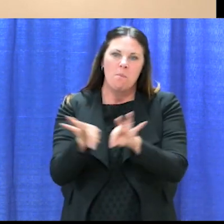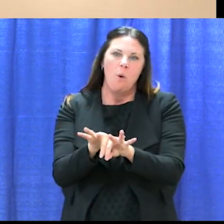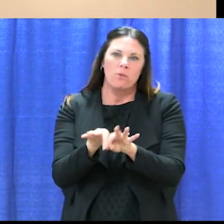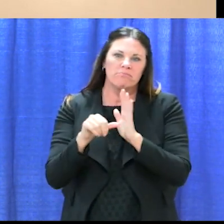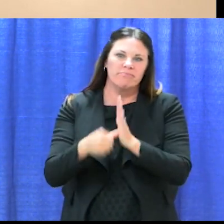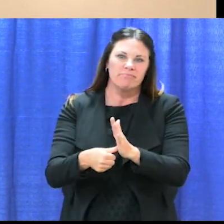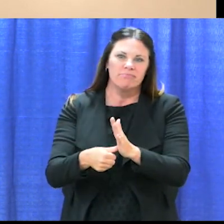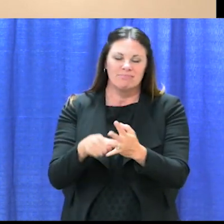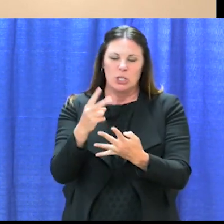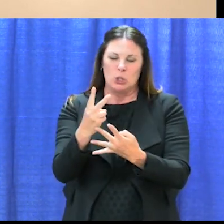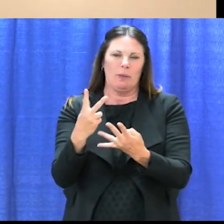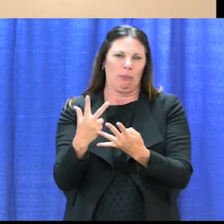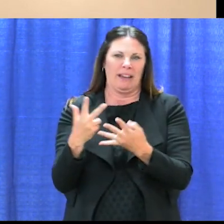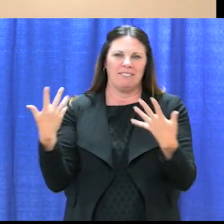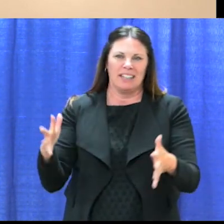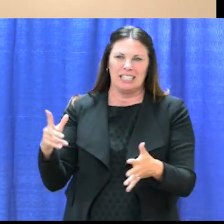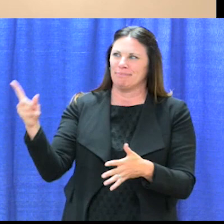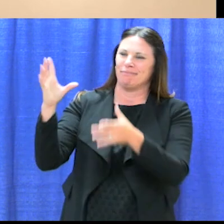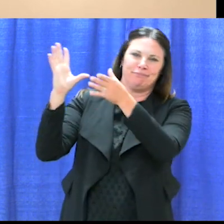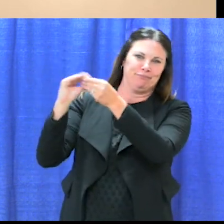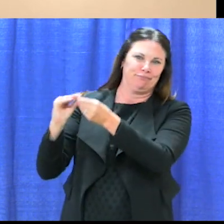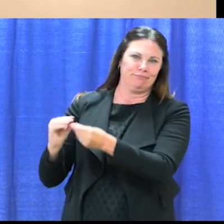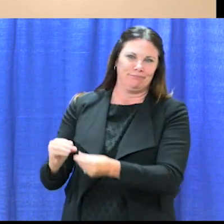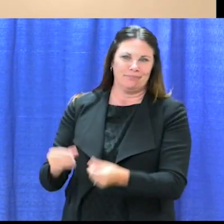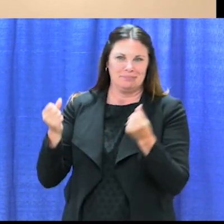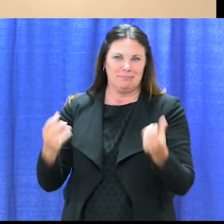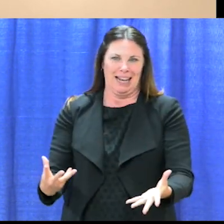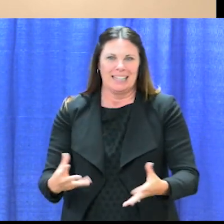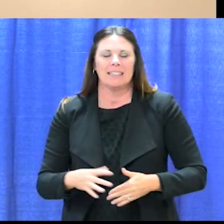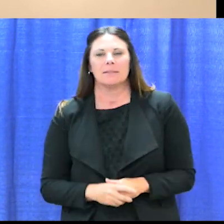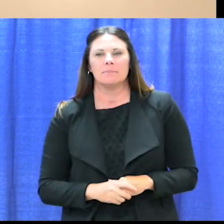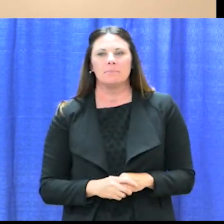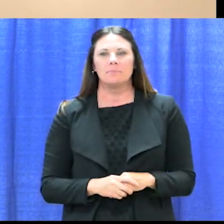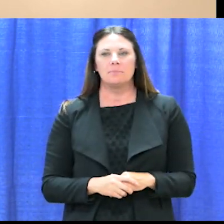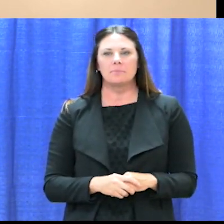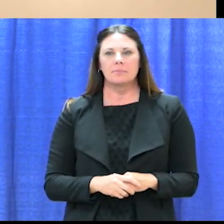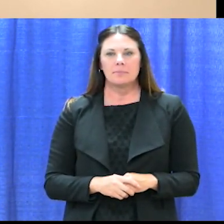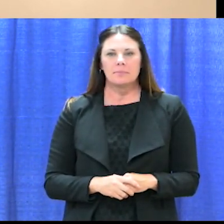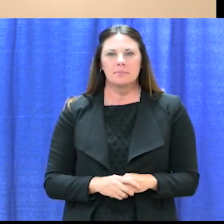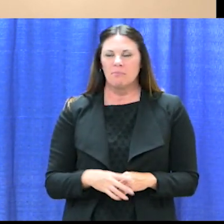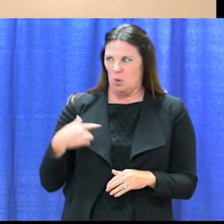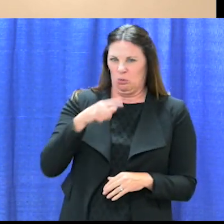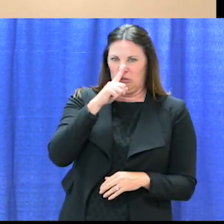two and three have pretty much been responded to and we're aligning our answers are very much aligned with the other carriers.